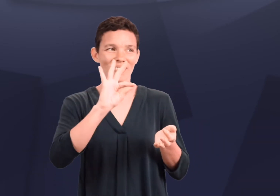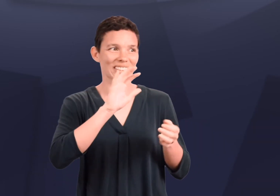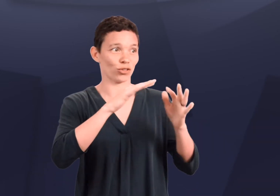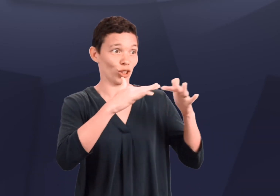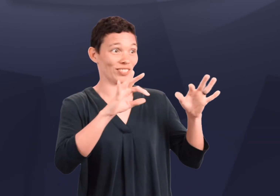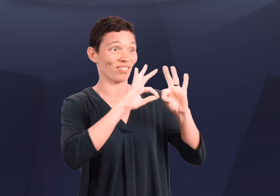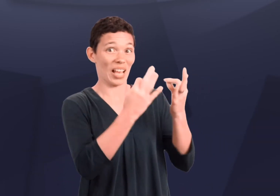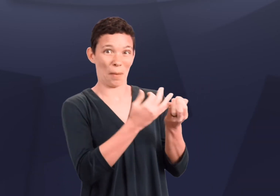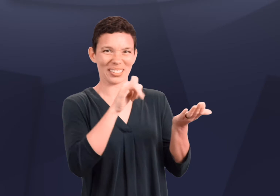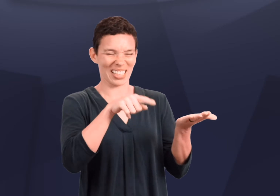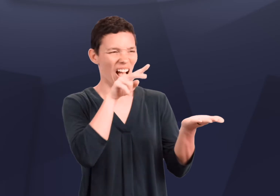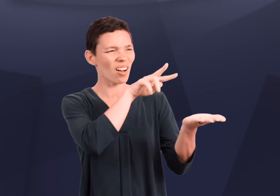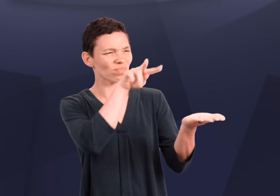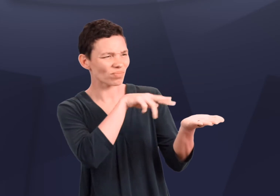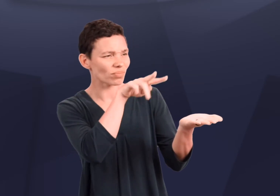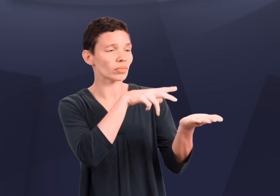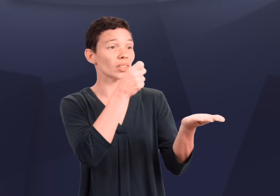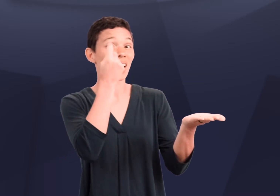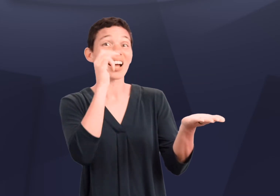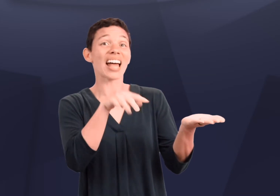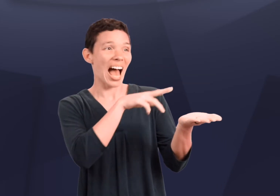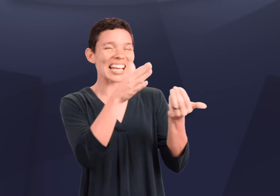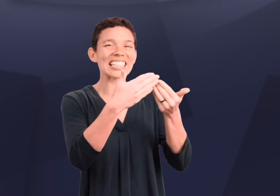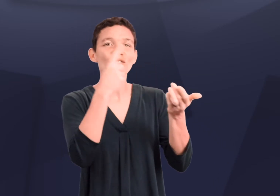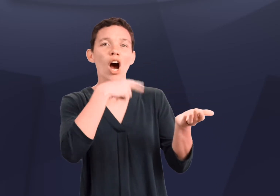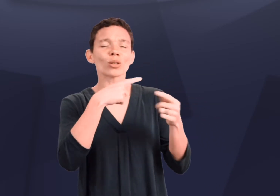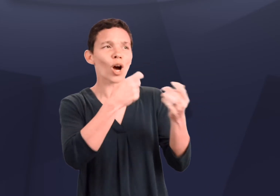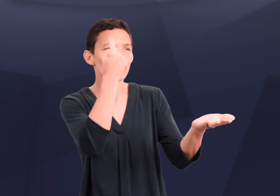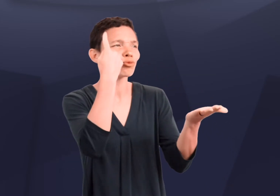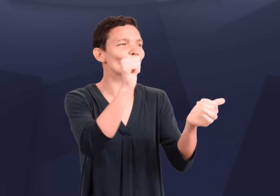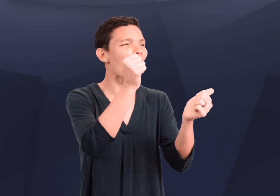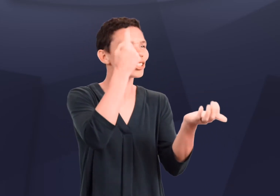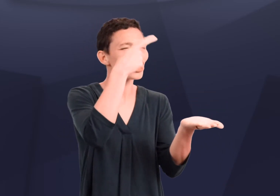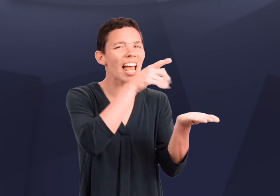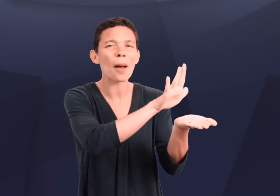From the outside, it can be easy for us to think we have a deep understanding of family dynamics,